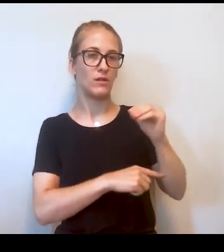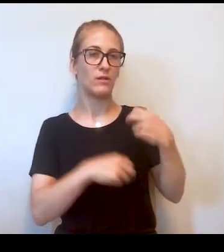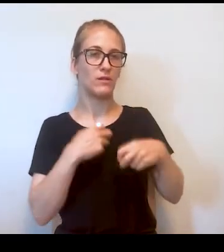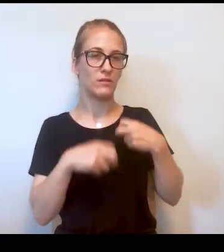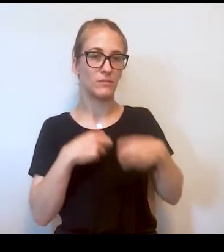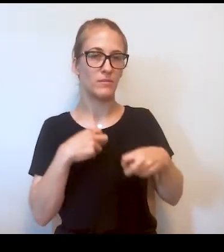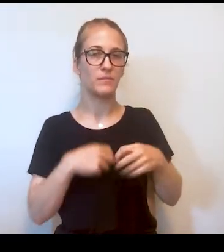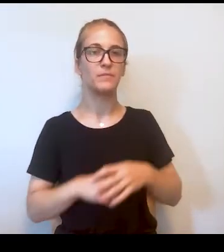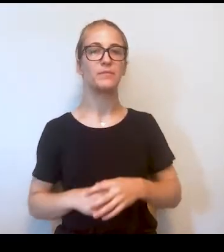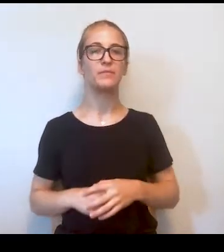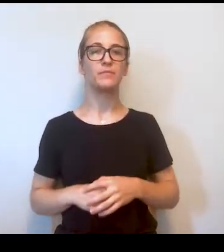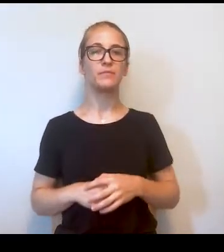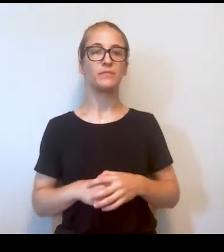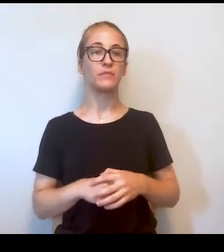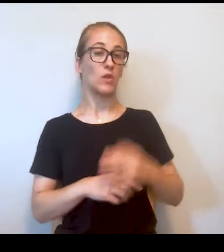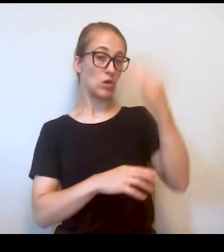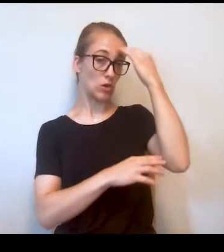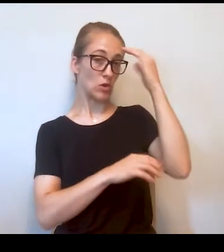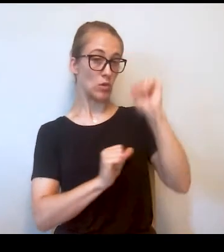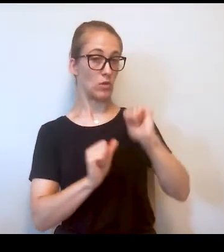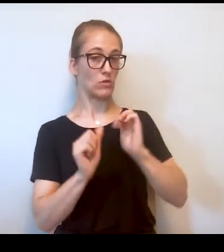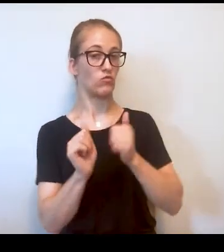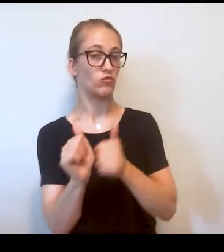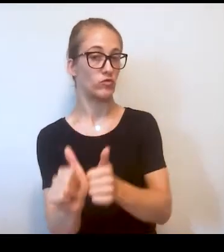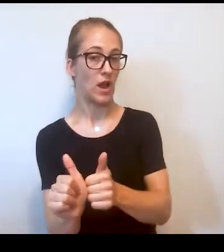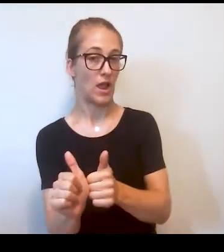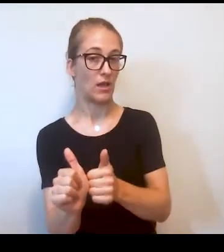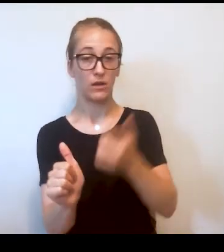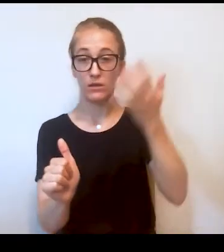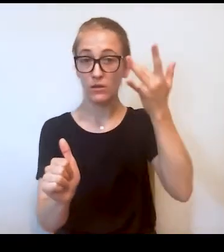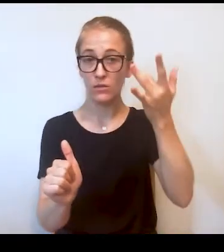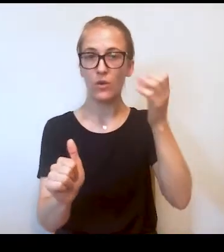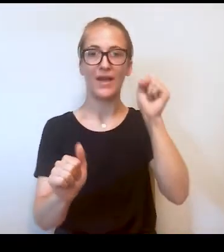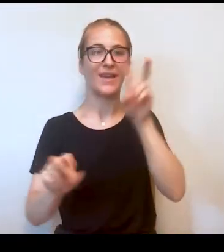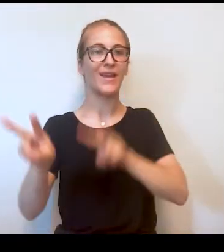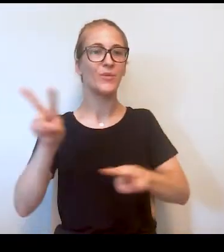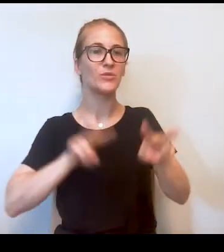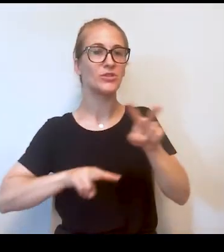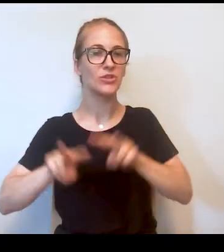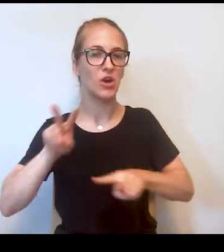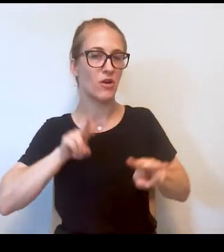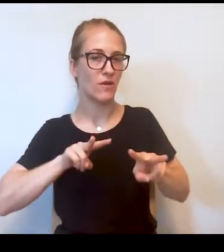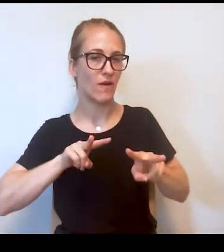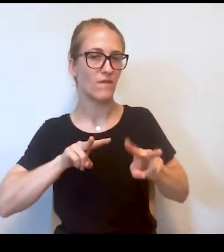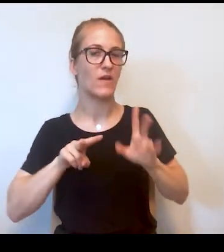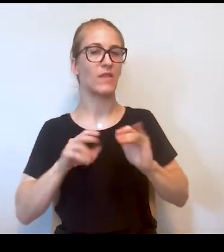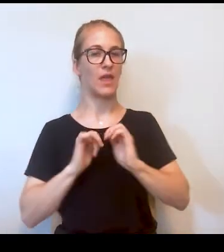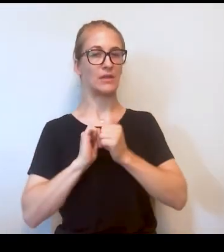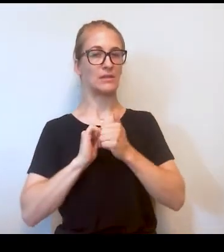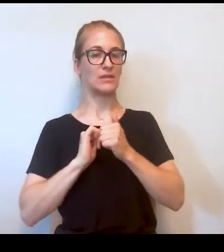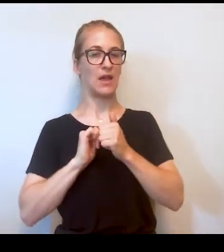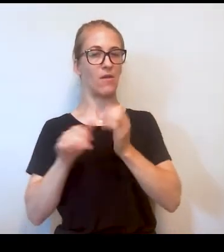And they knew that they could track it because they can observe it. And so that's how the field of medical genetics